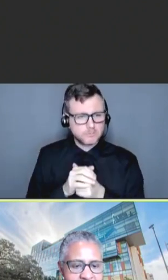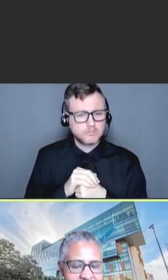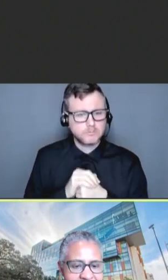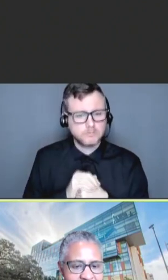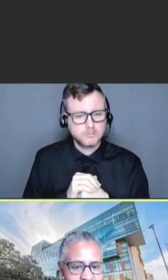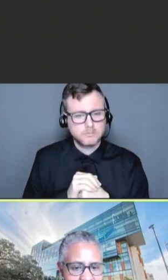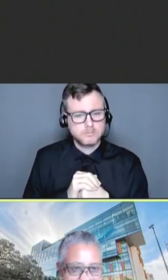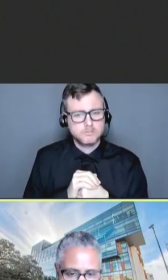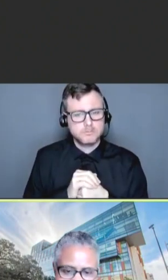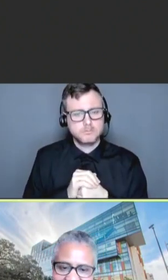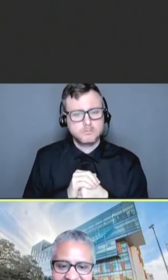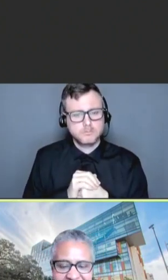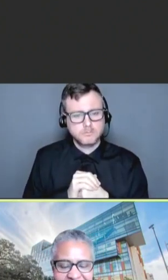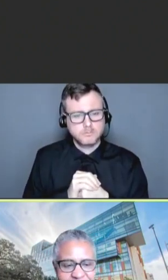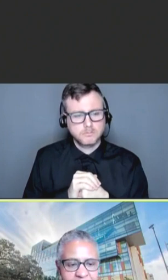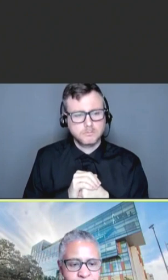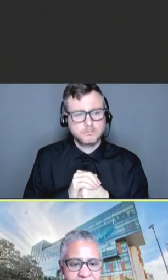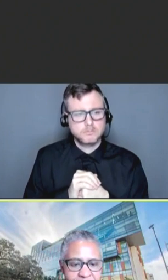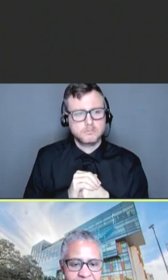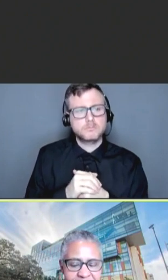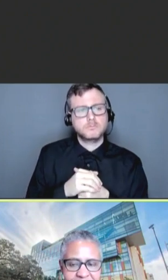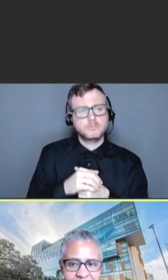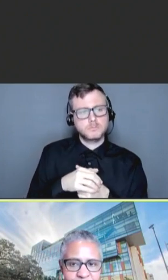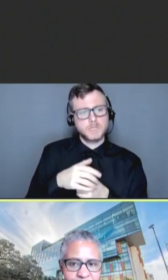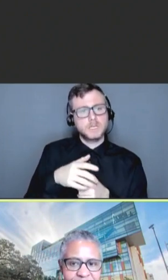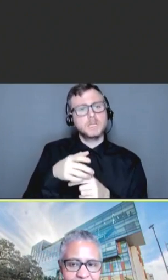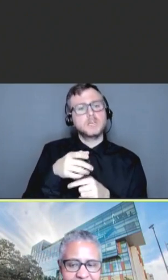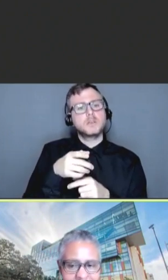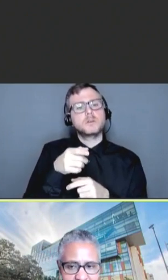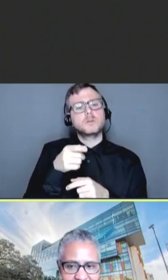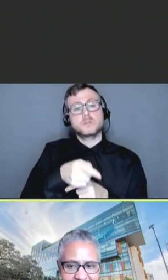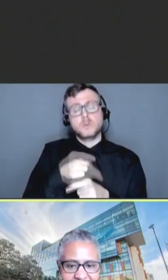And while this says national health priorities, we also, as a committee,